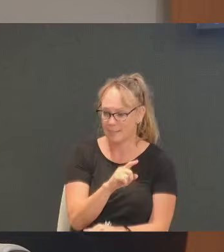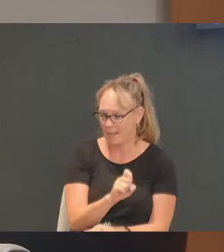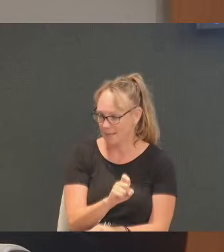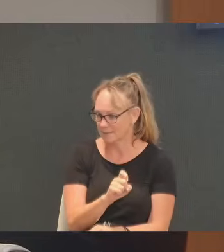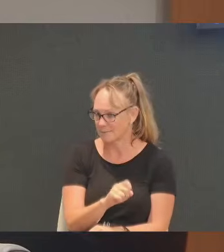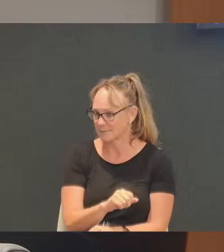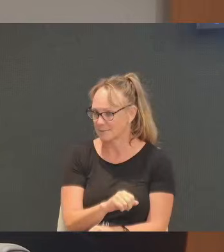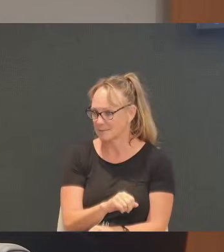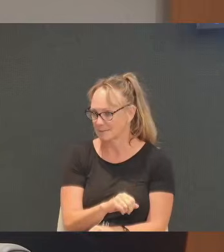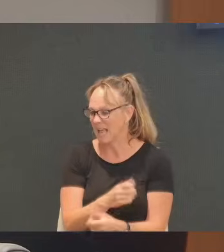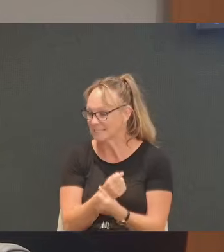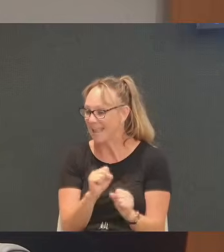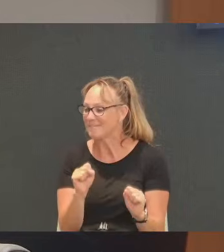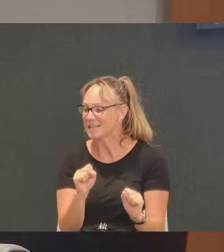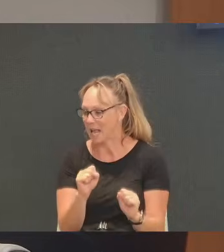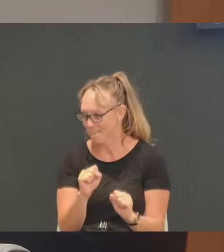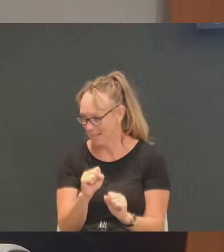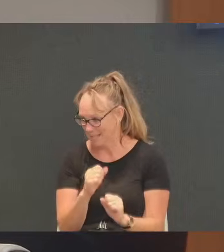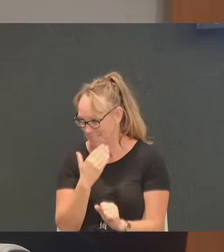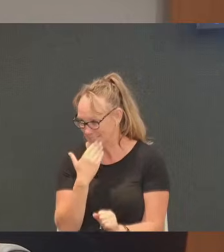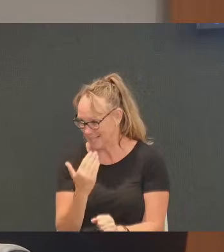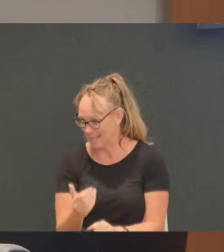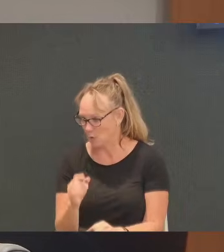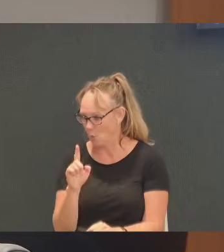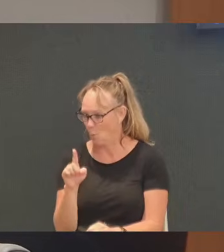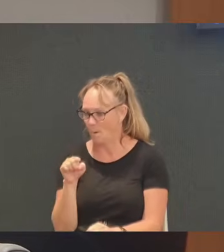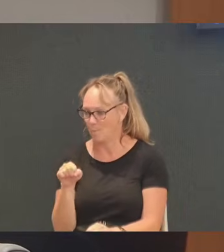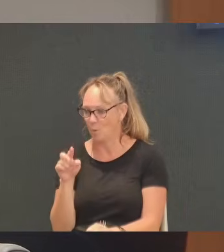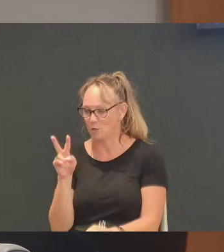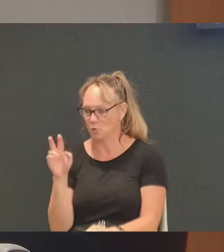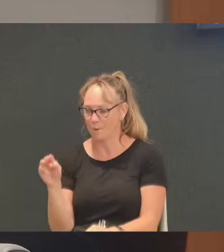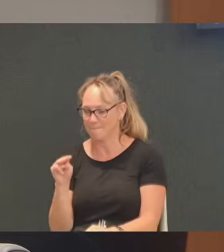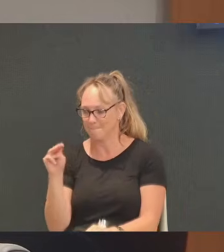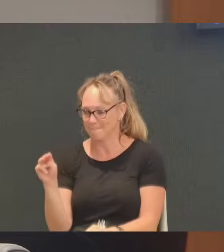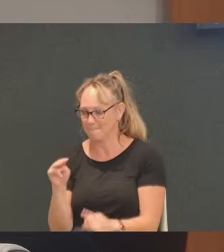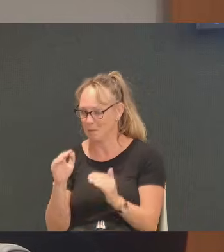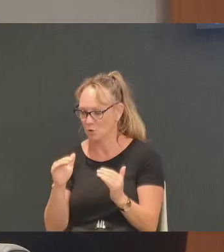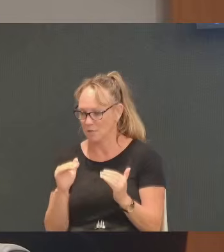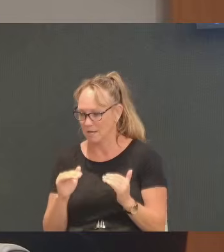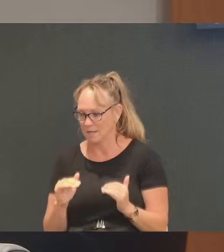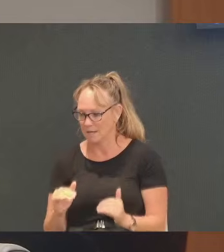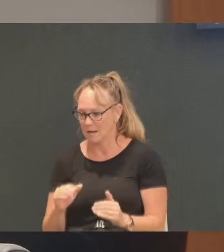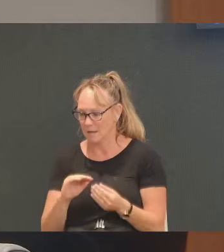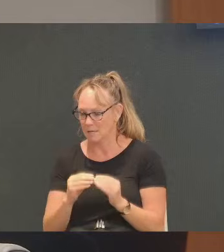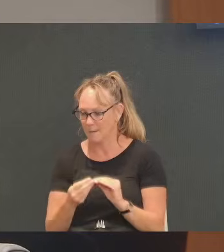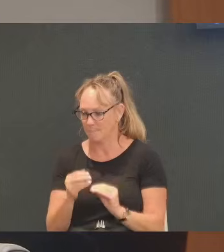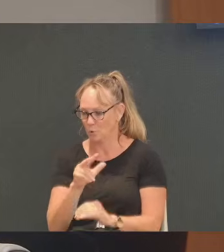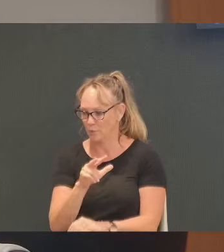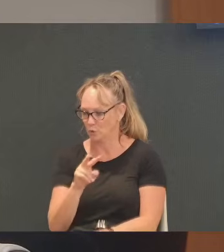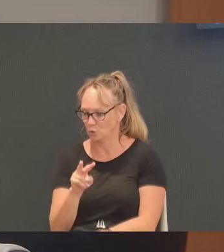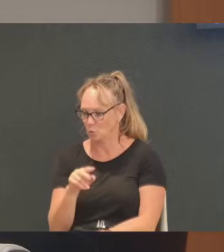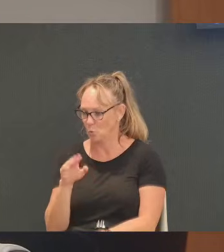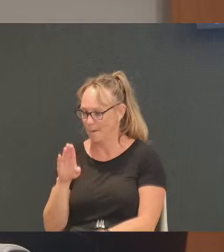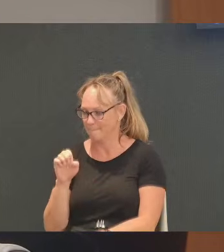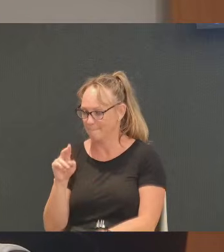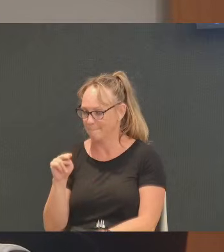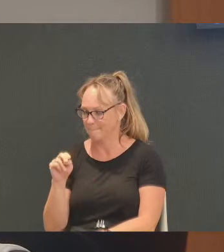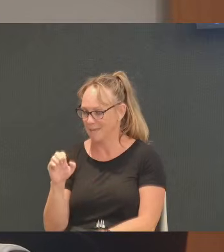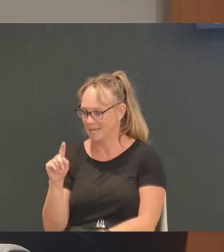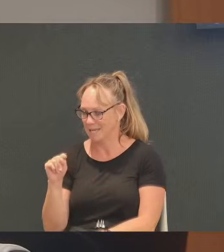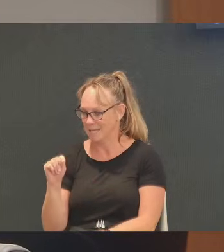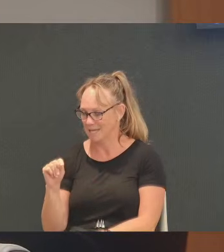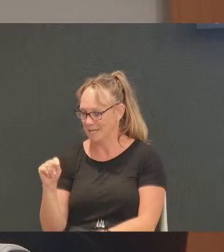item 32 is a communication from Mr. Bennett Cutotler regard requesting a quit claim deed.